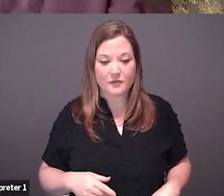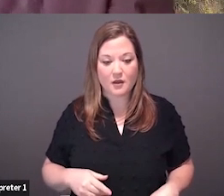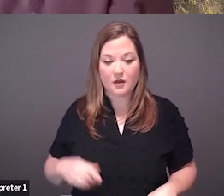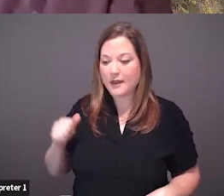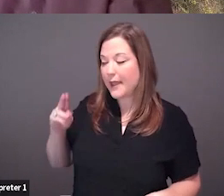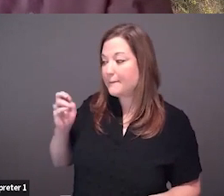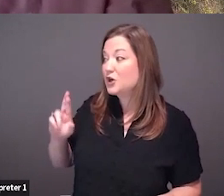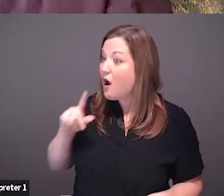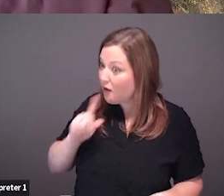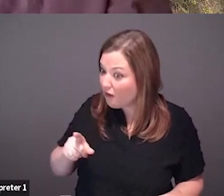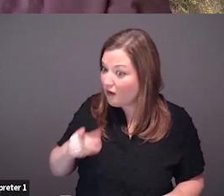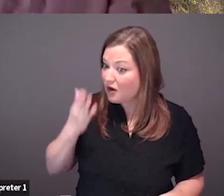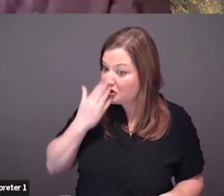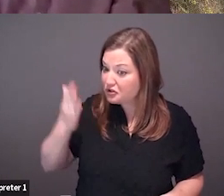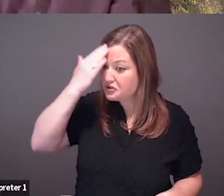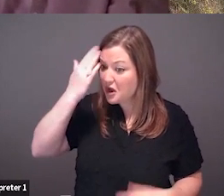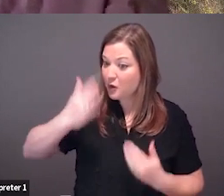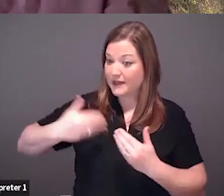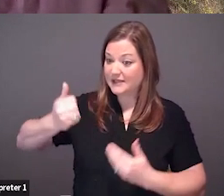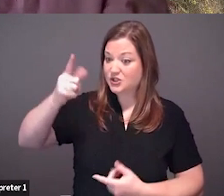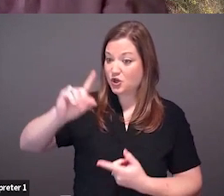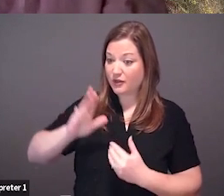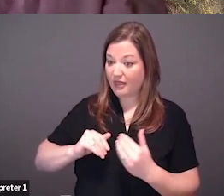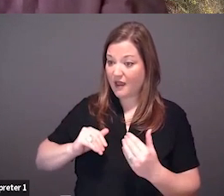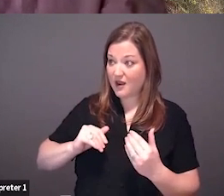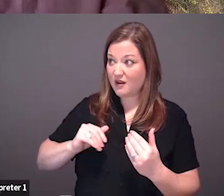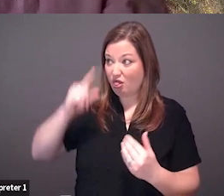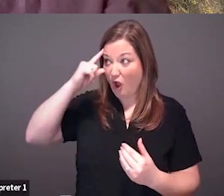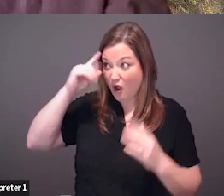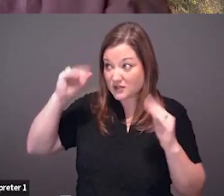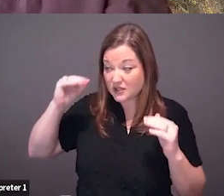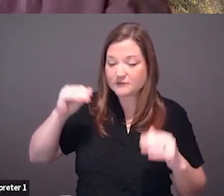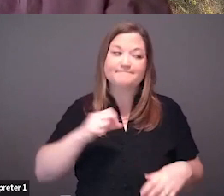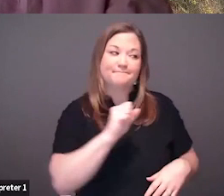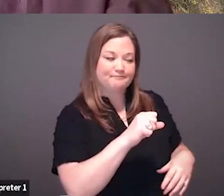Yes. Actual complexity versus perceived complexity. There's a big gulf there.